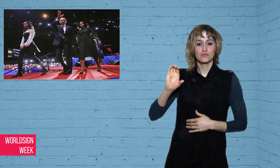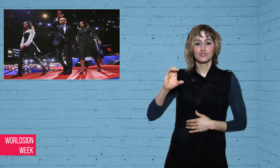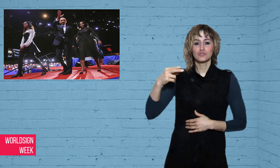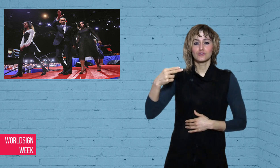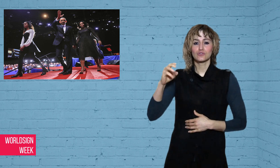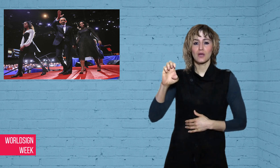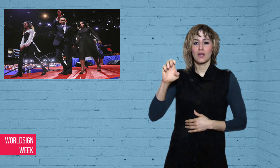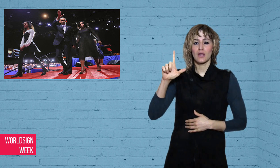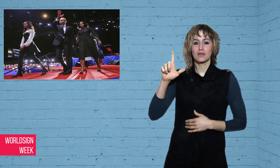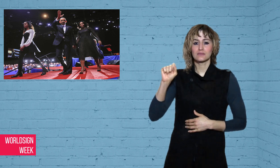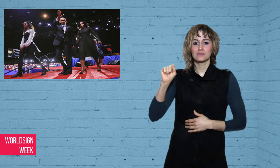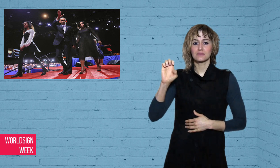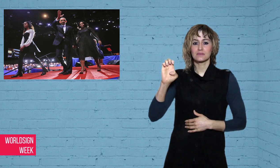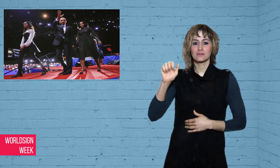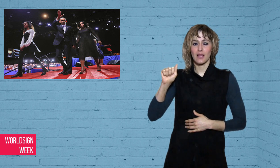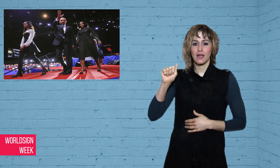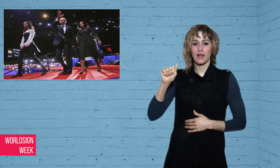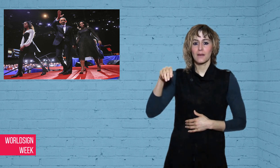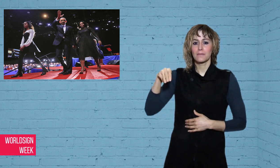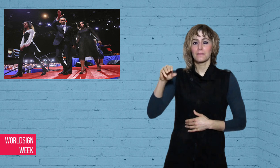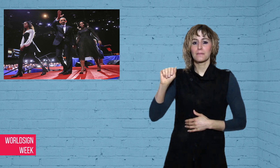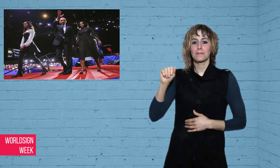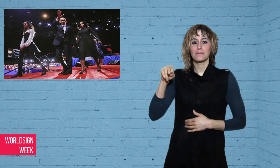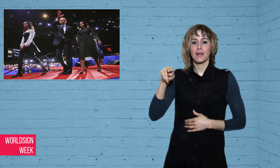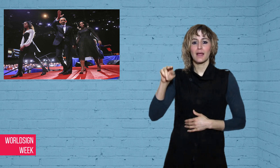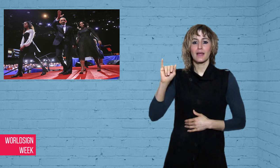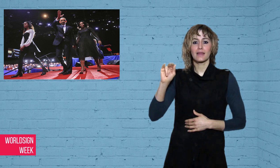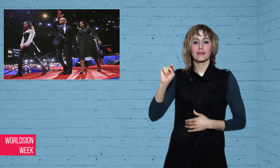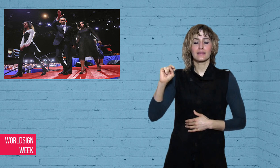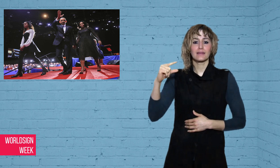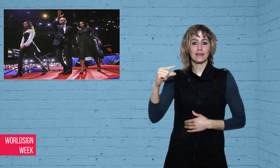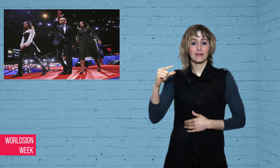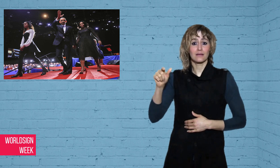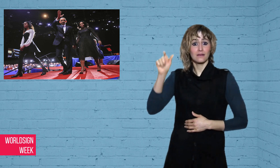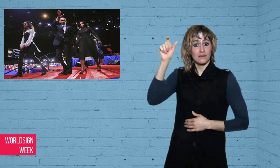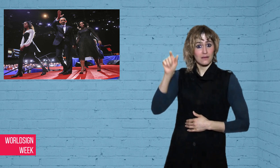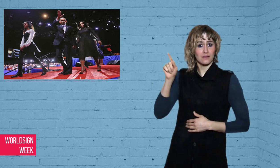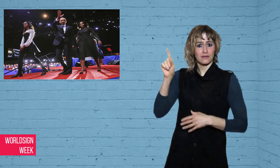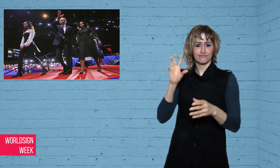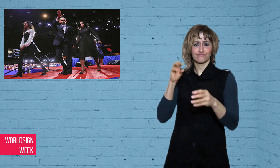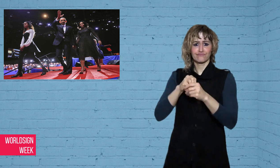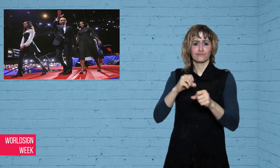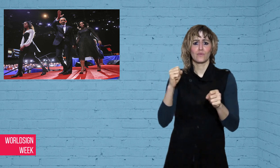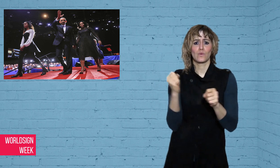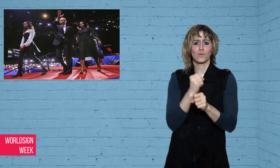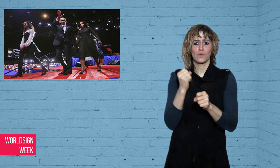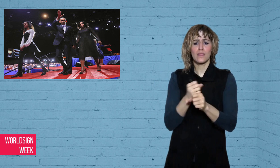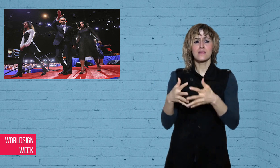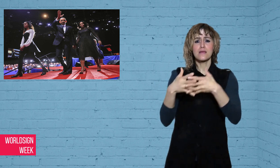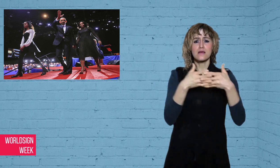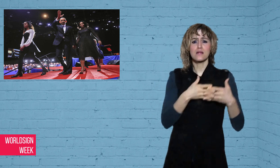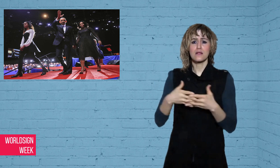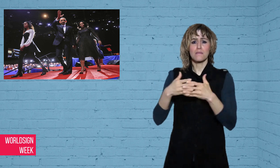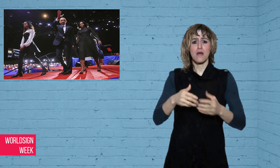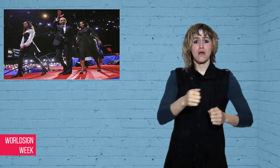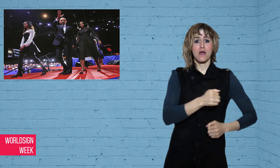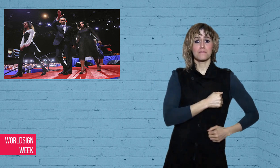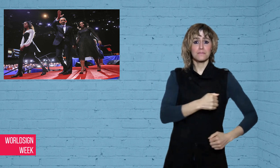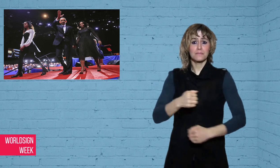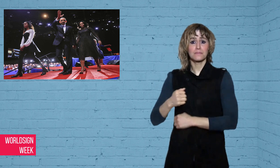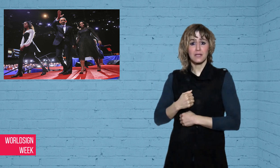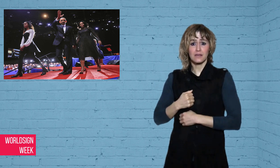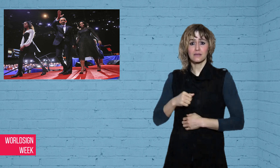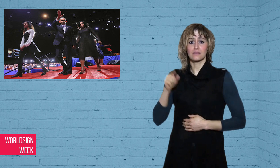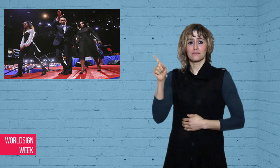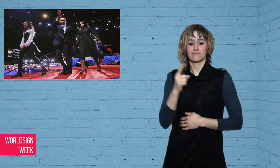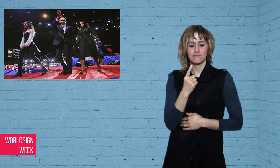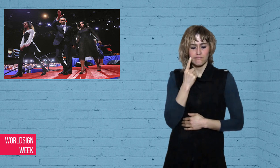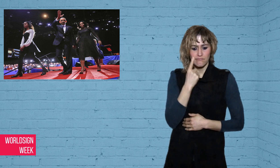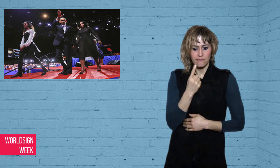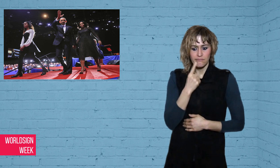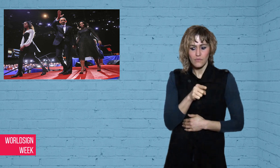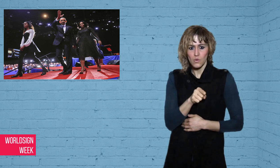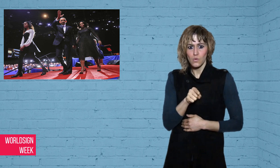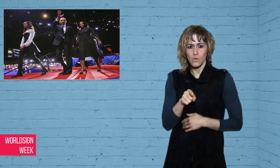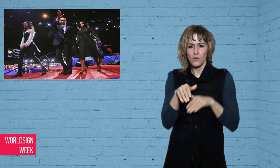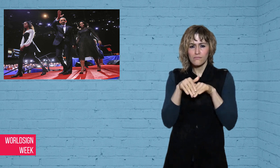who leaked more than 700,000 U.S. classified files.